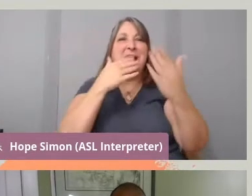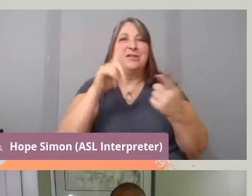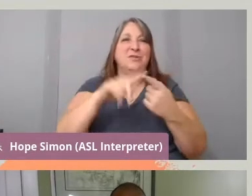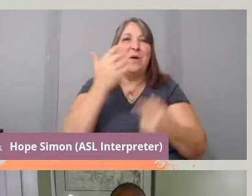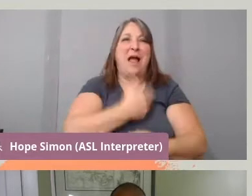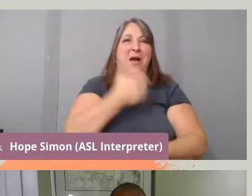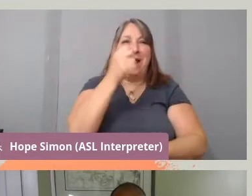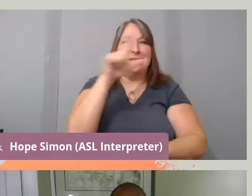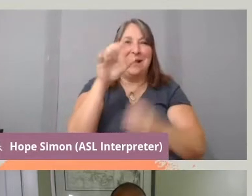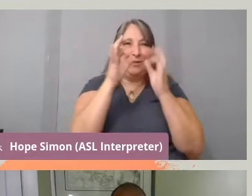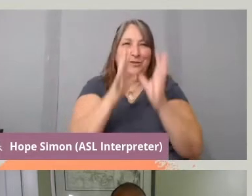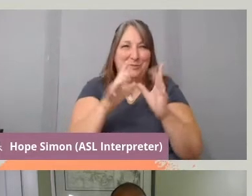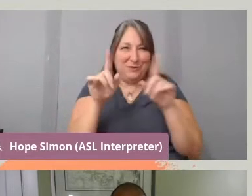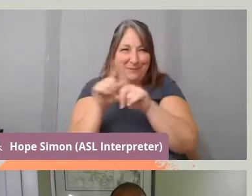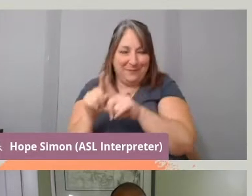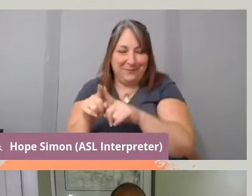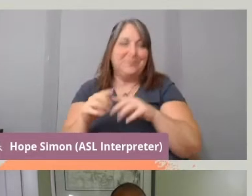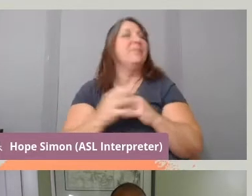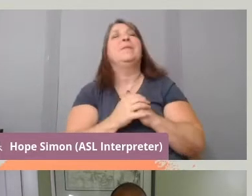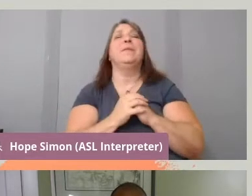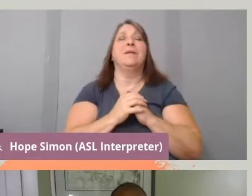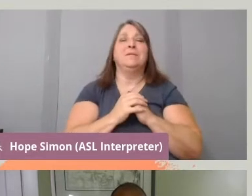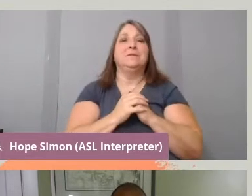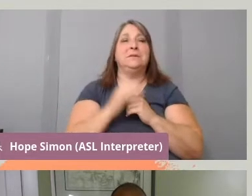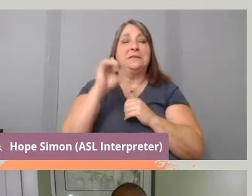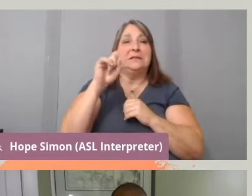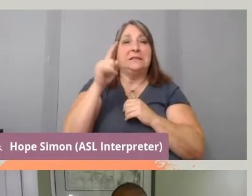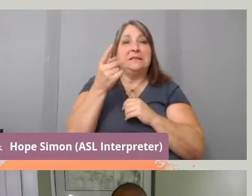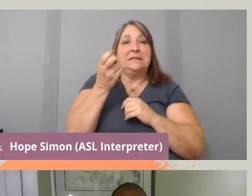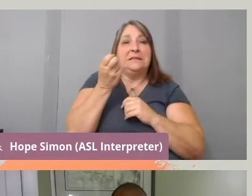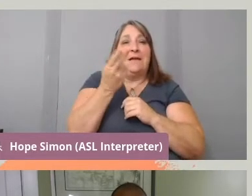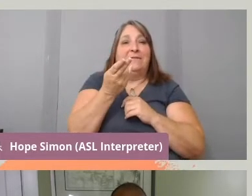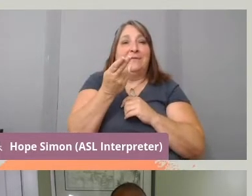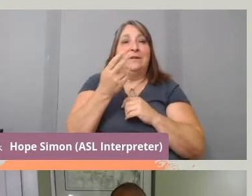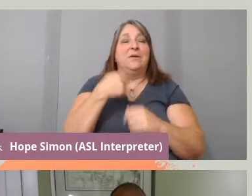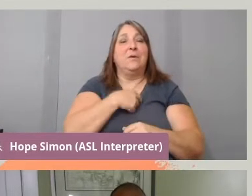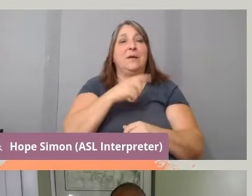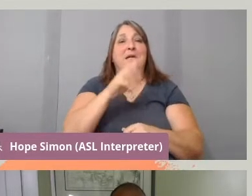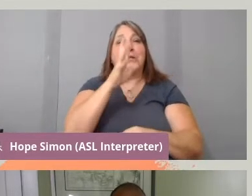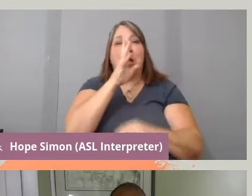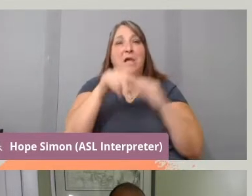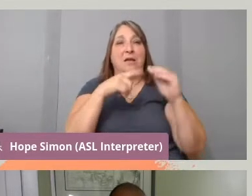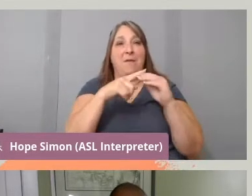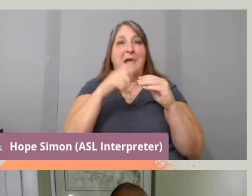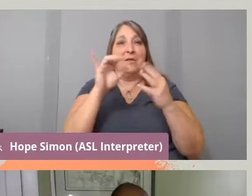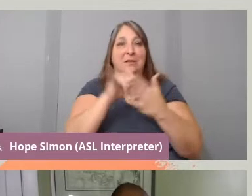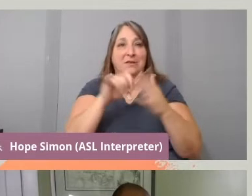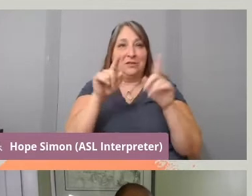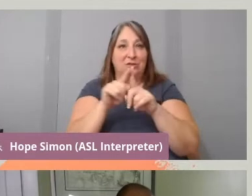Steph we've talked a lot about this too, and I know there's some overlapping stuff